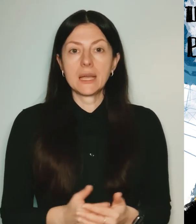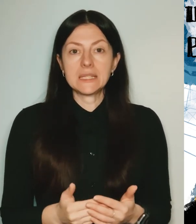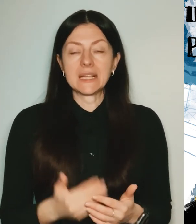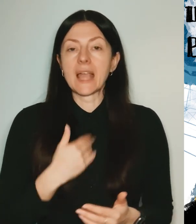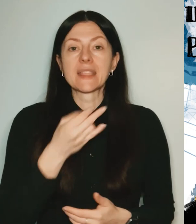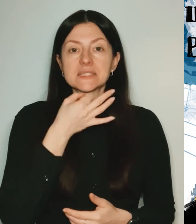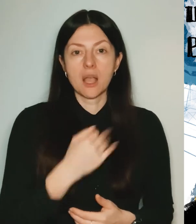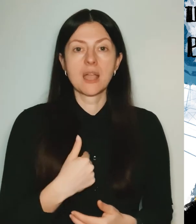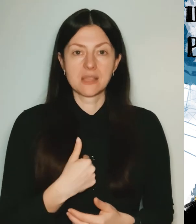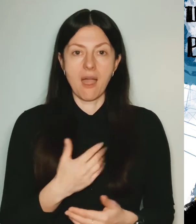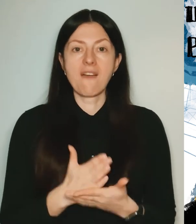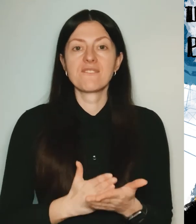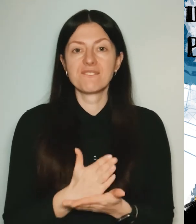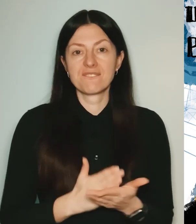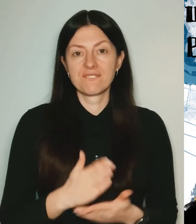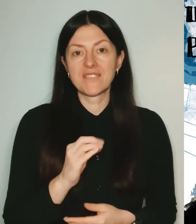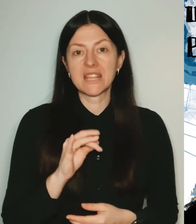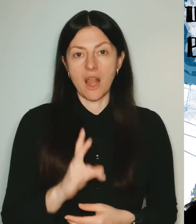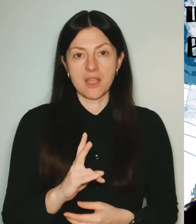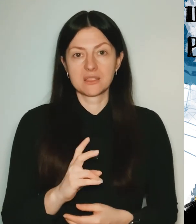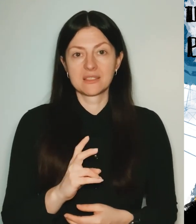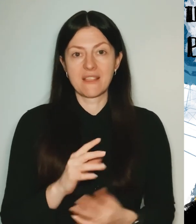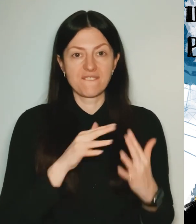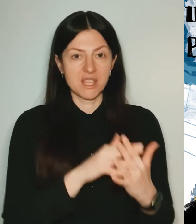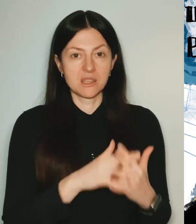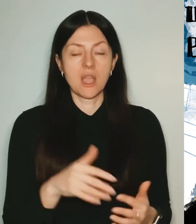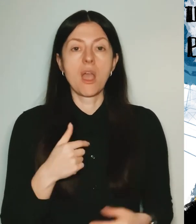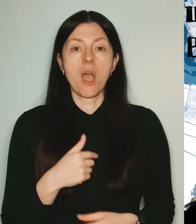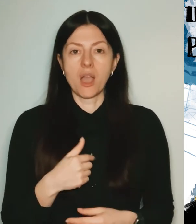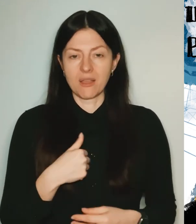Well, I forgot to mention: I am a war veteran,